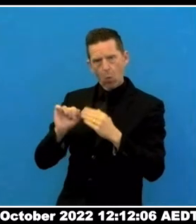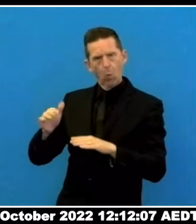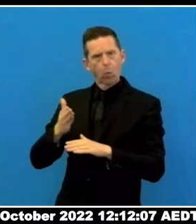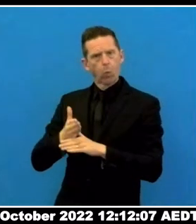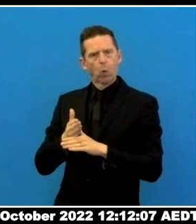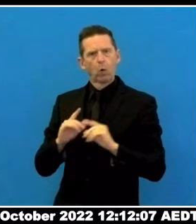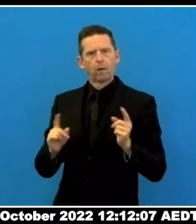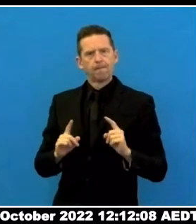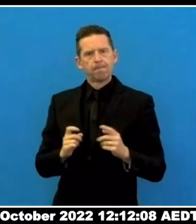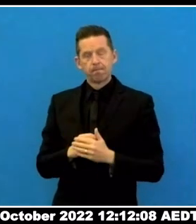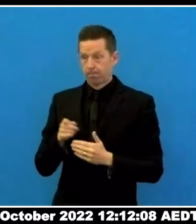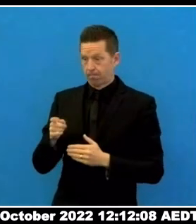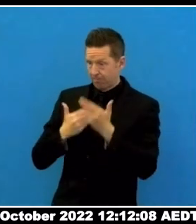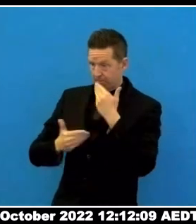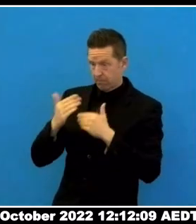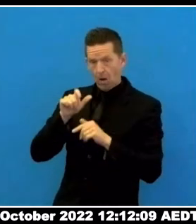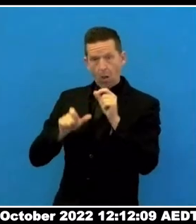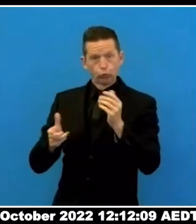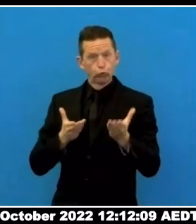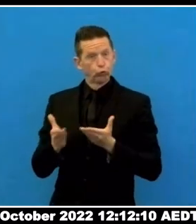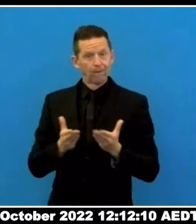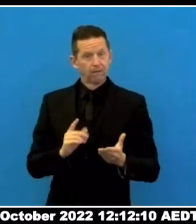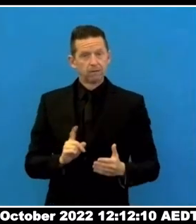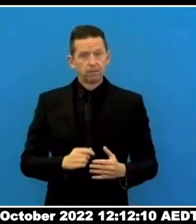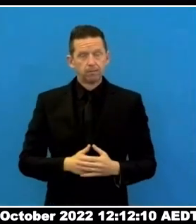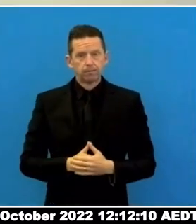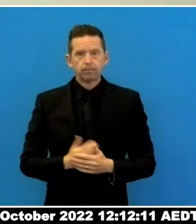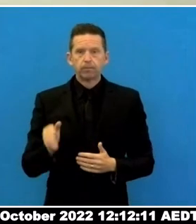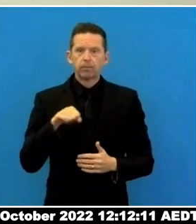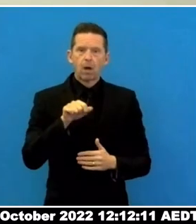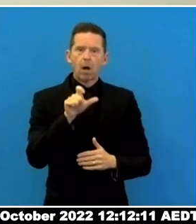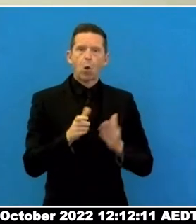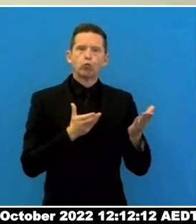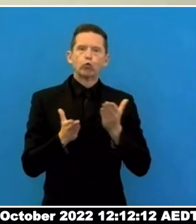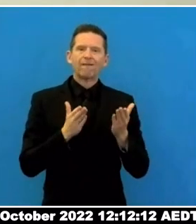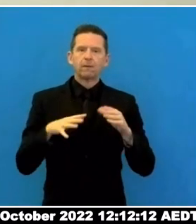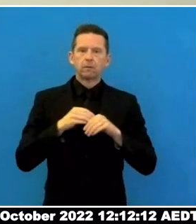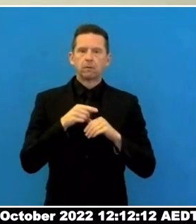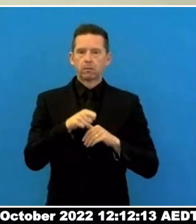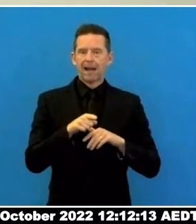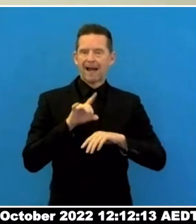So, could we start with client surfaces? Yes. Sure. So, client services include counselling at the individual,